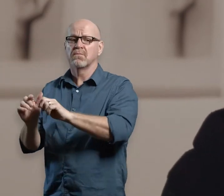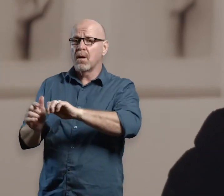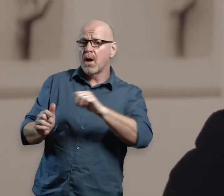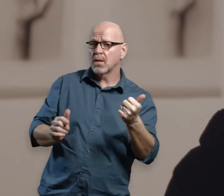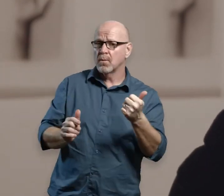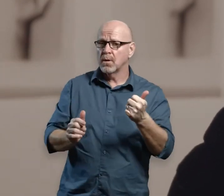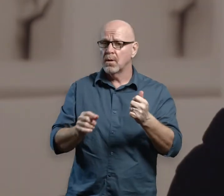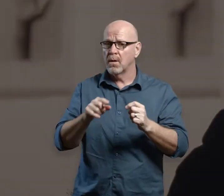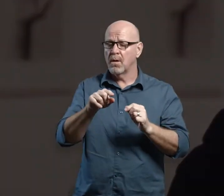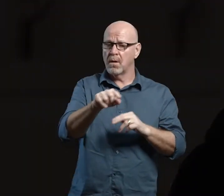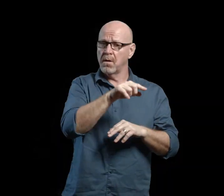you interact with people.